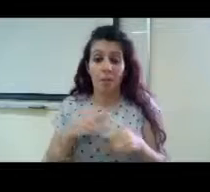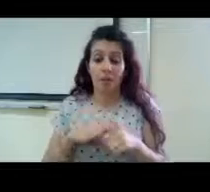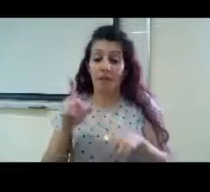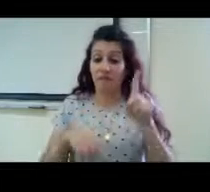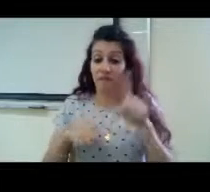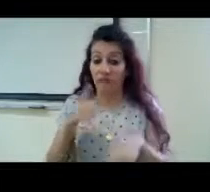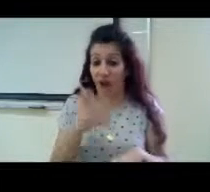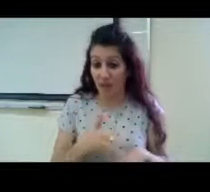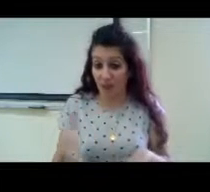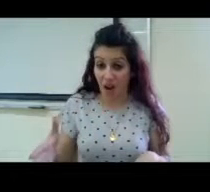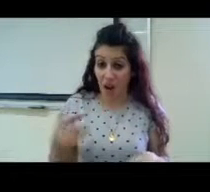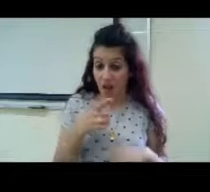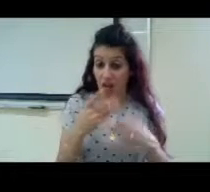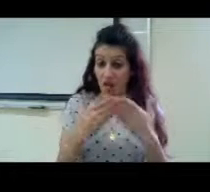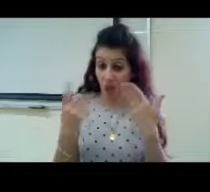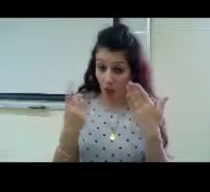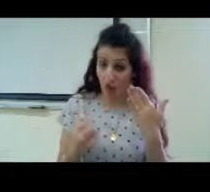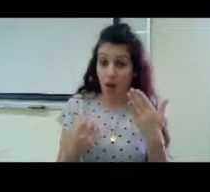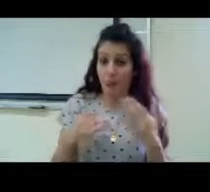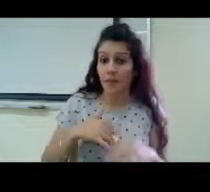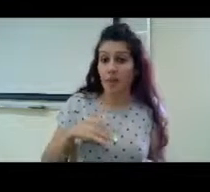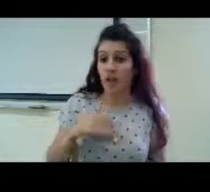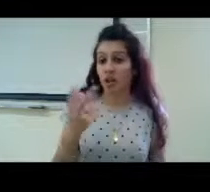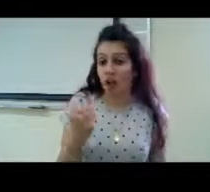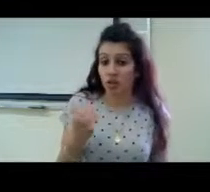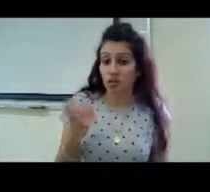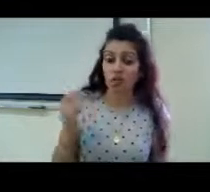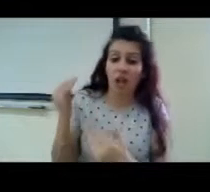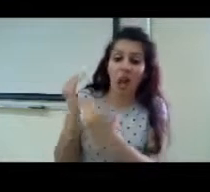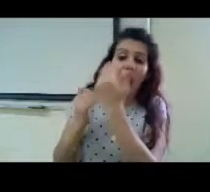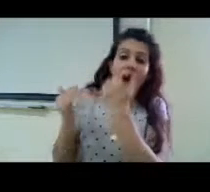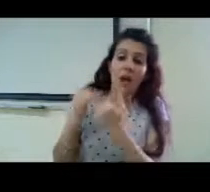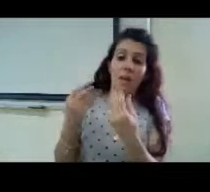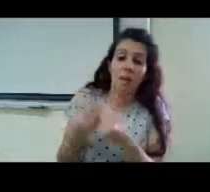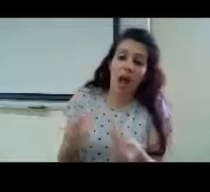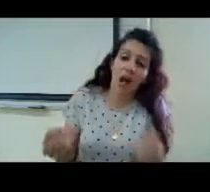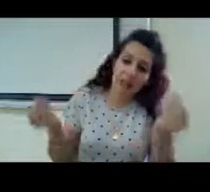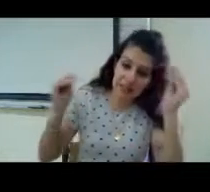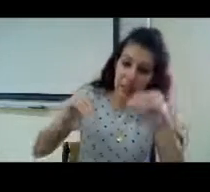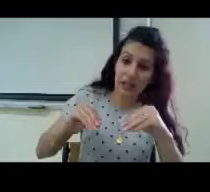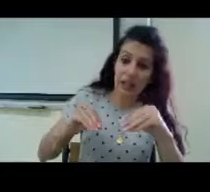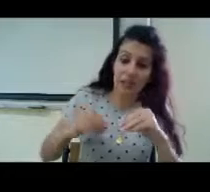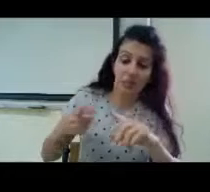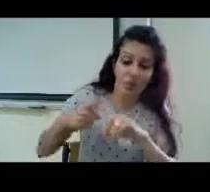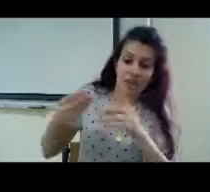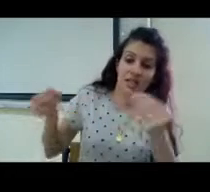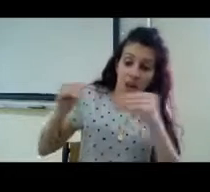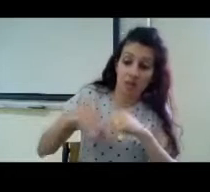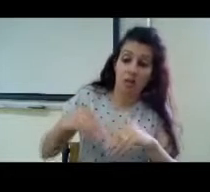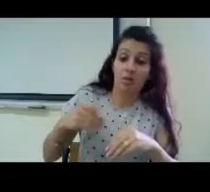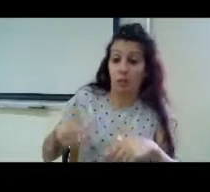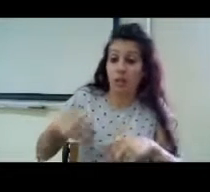there are also the providers of access to programs food programs social